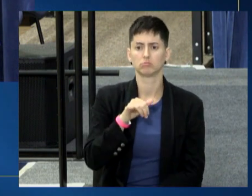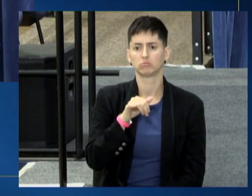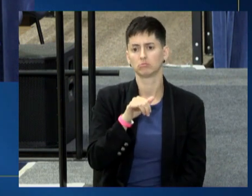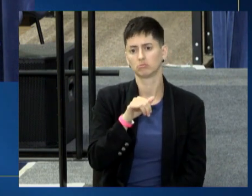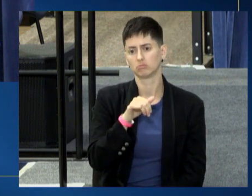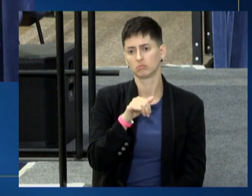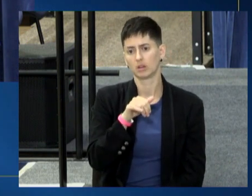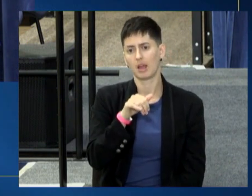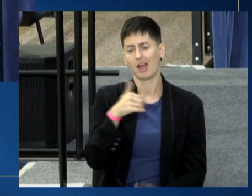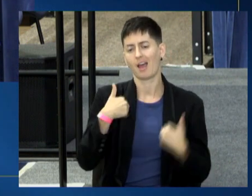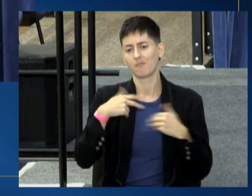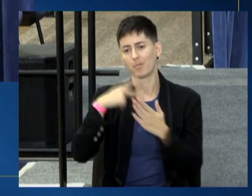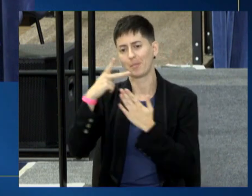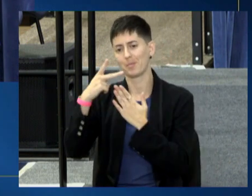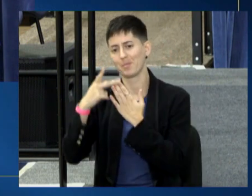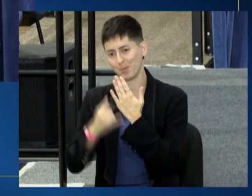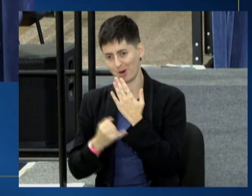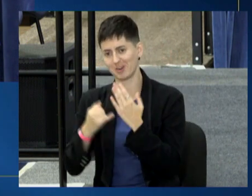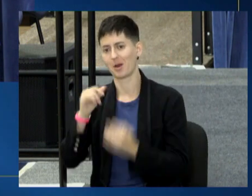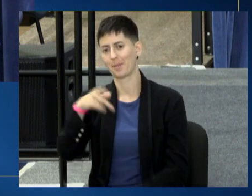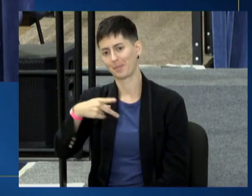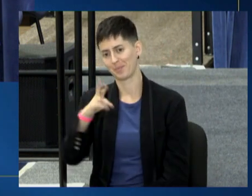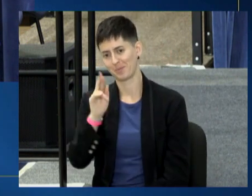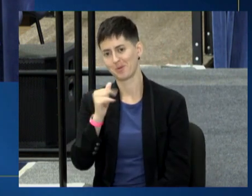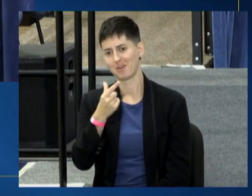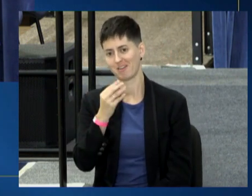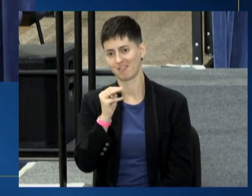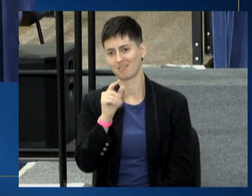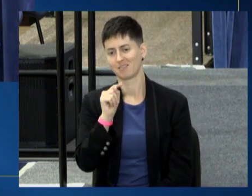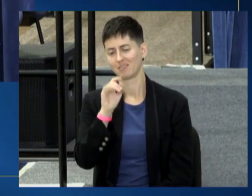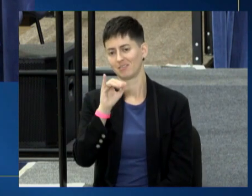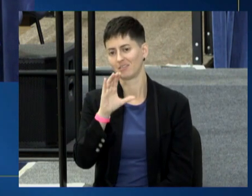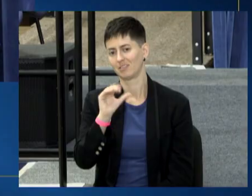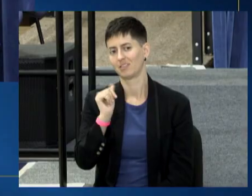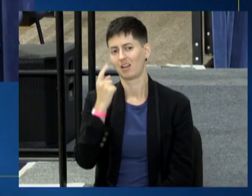And then as I think you heard, you know, we have a lot of patients living hundreds of miles away